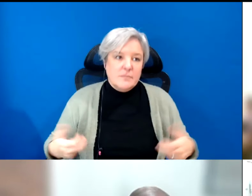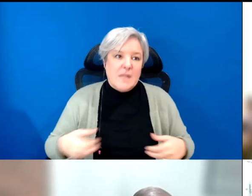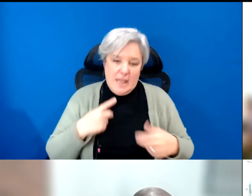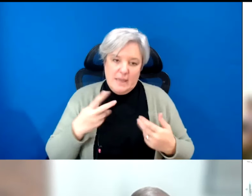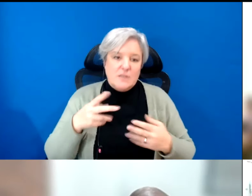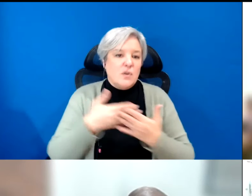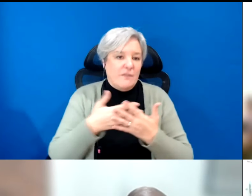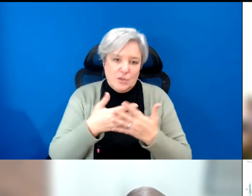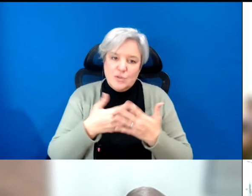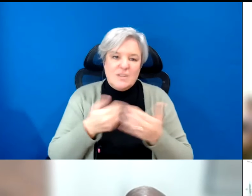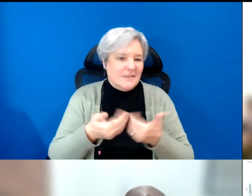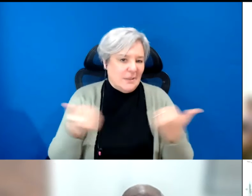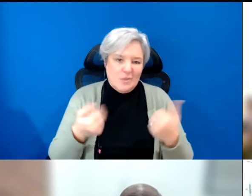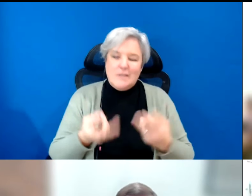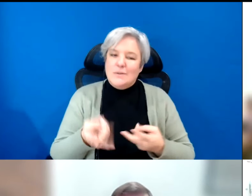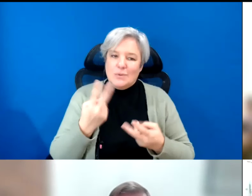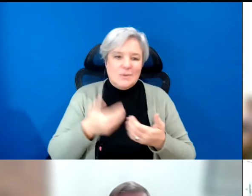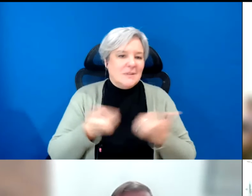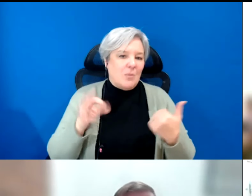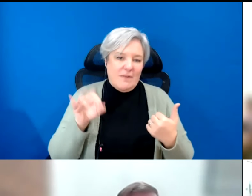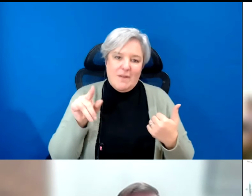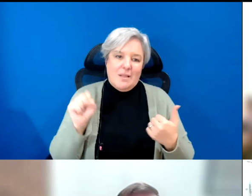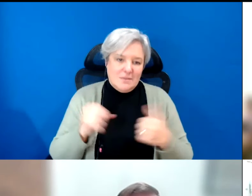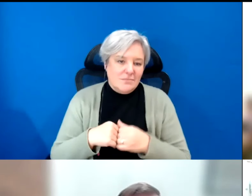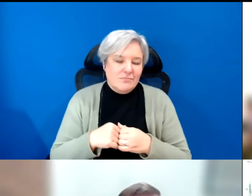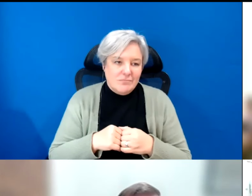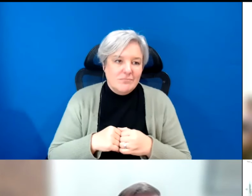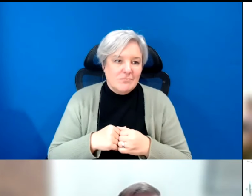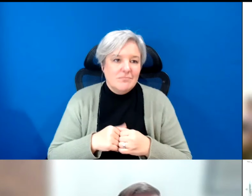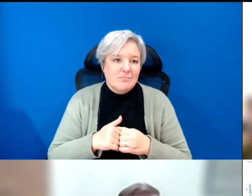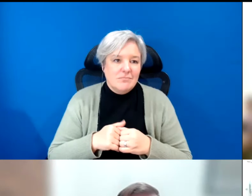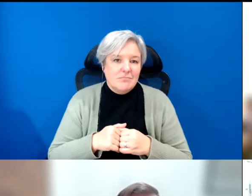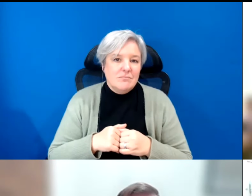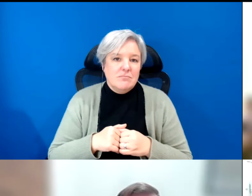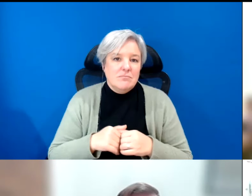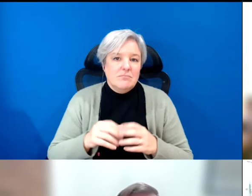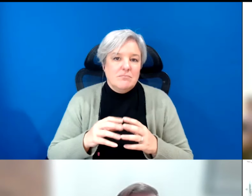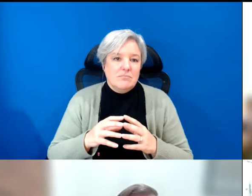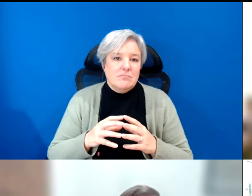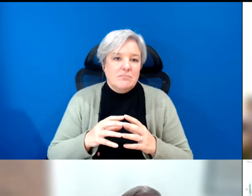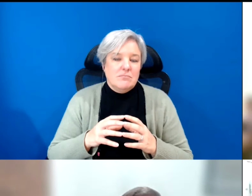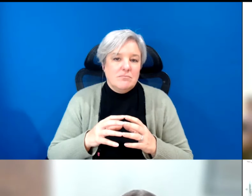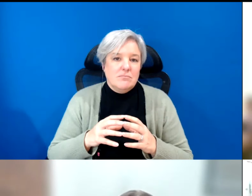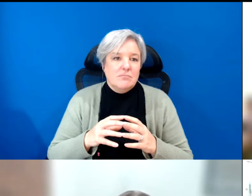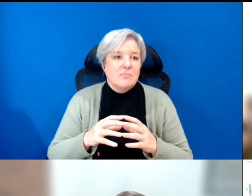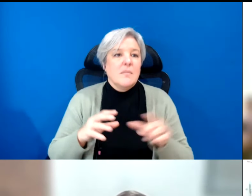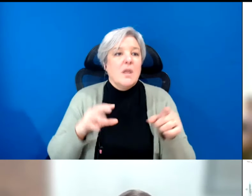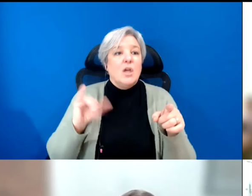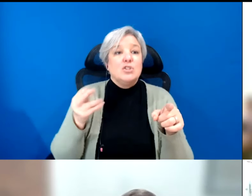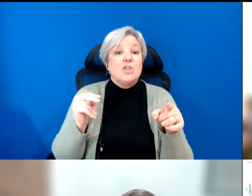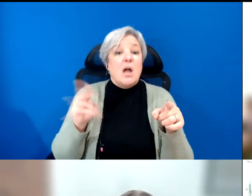and separate them into two different files. And can I just add for clarification?